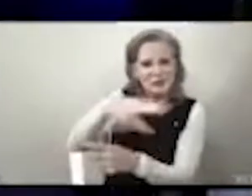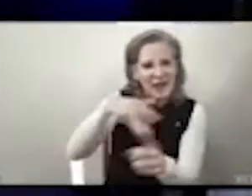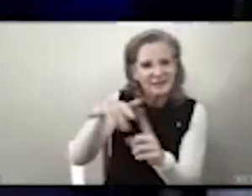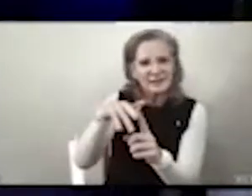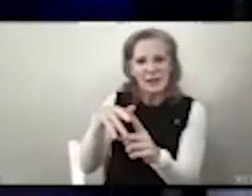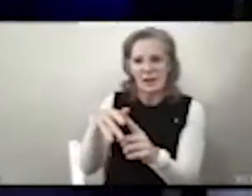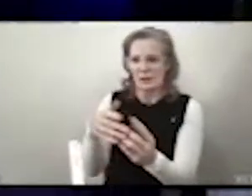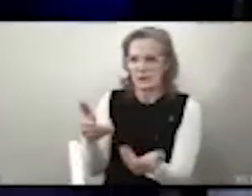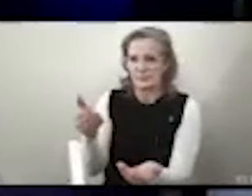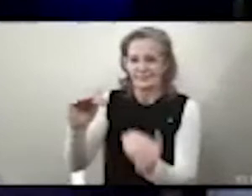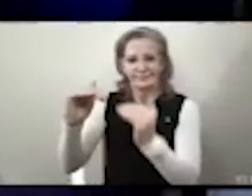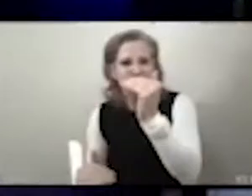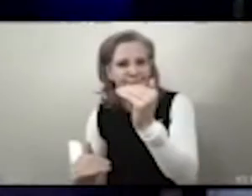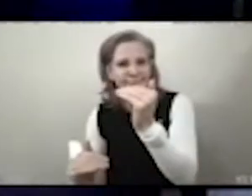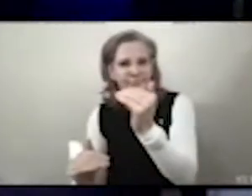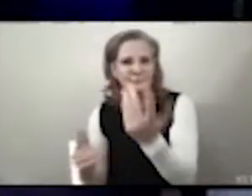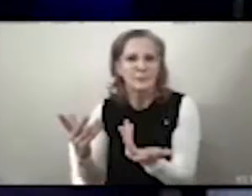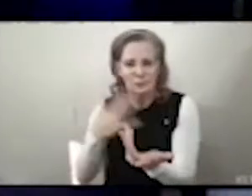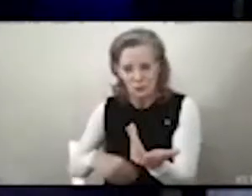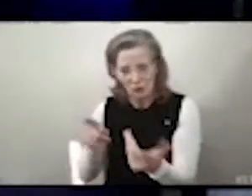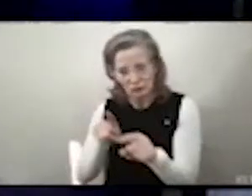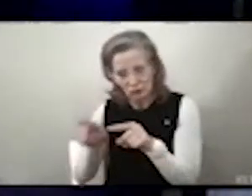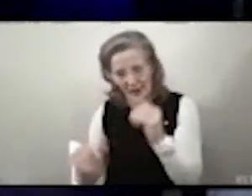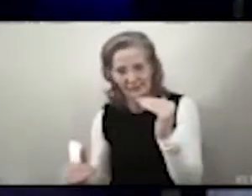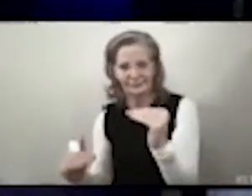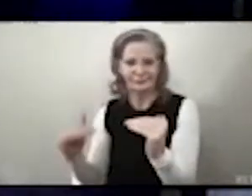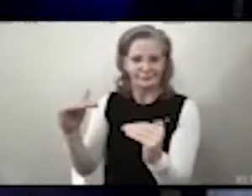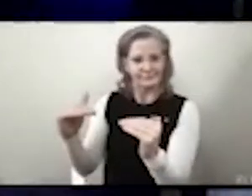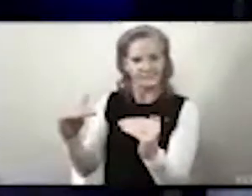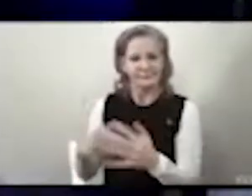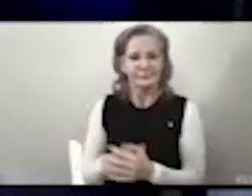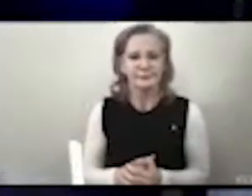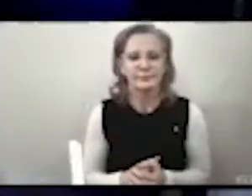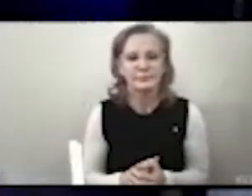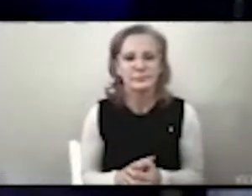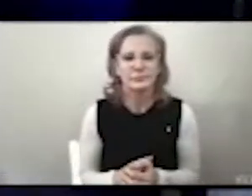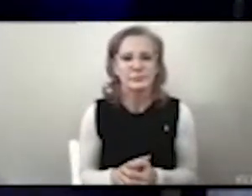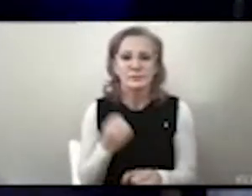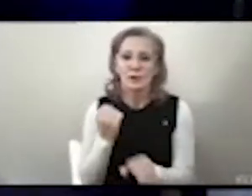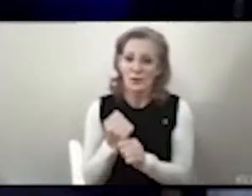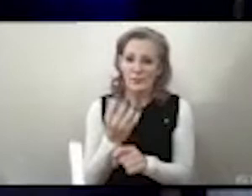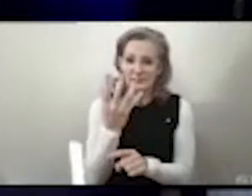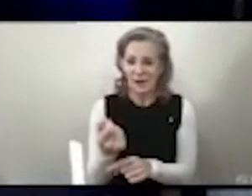Well, clearly the state has a role to play. Building a better society is not an action for government or for any